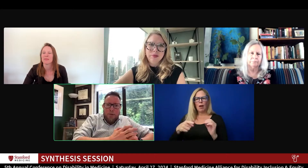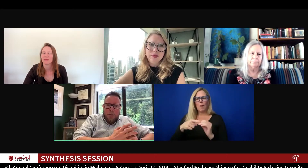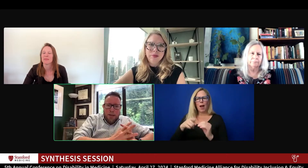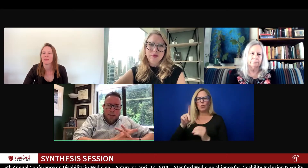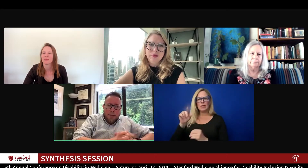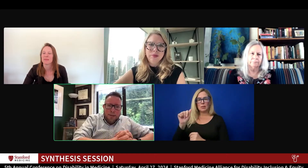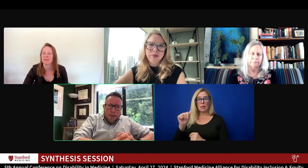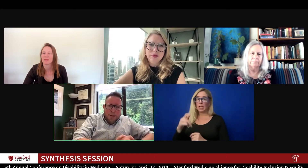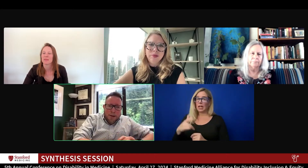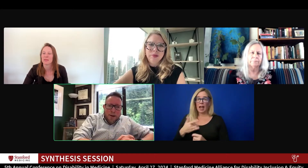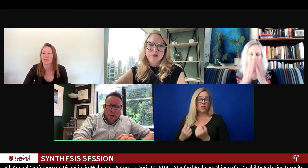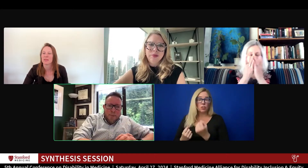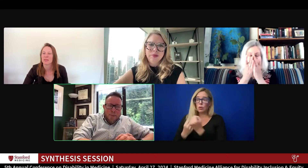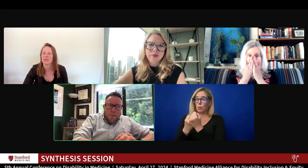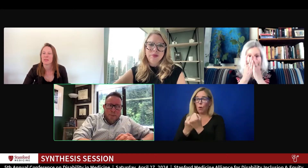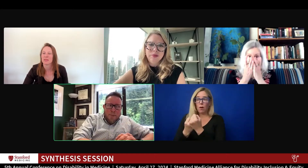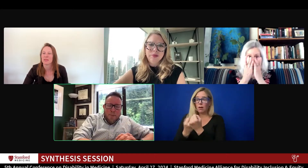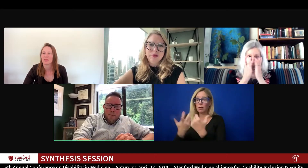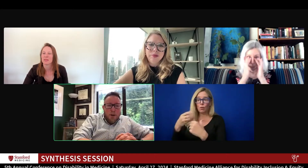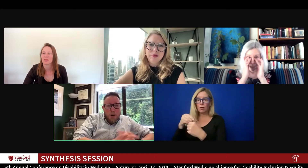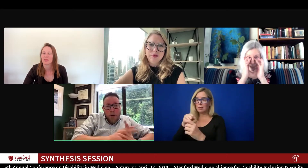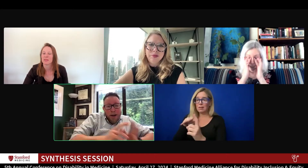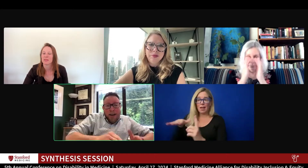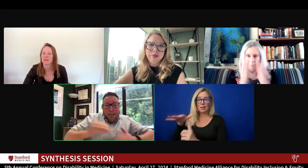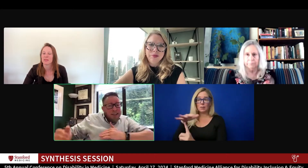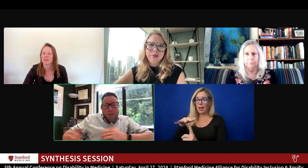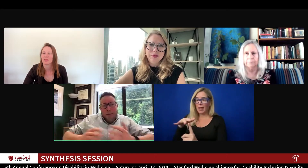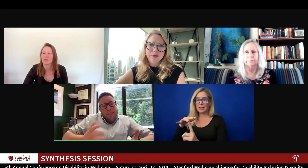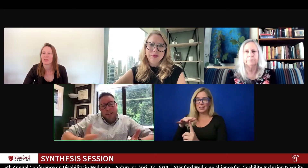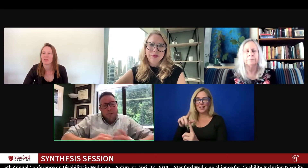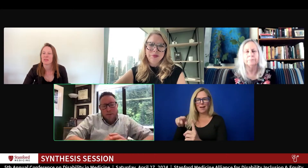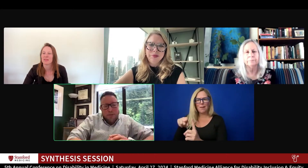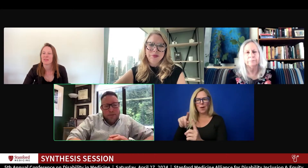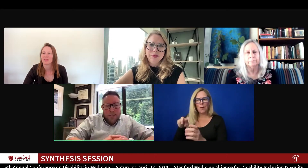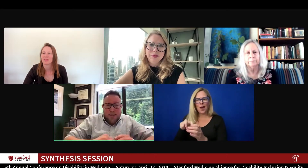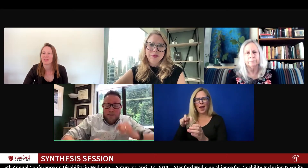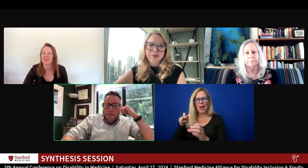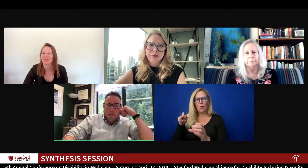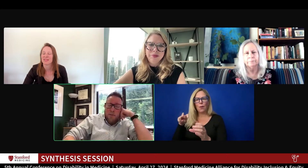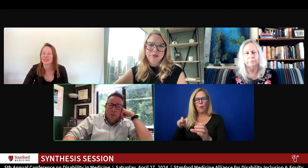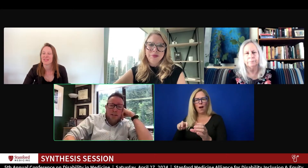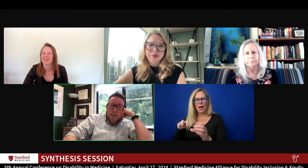those spaces. But when I walk outside those spaces, I don't necessarily feel supported.